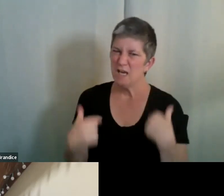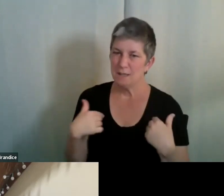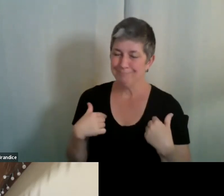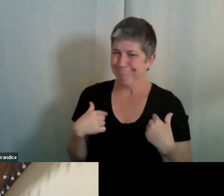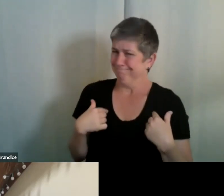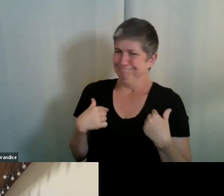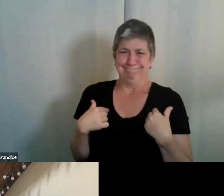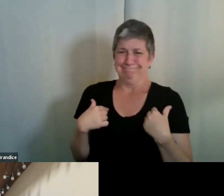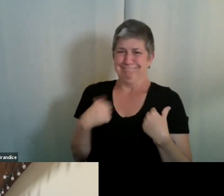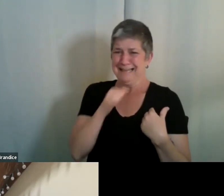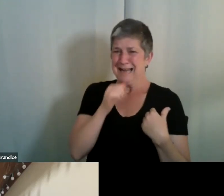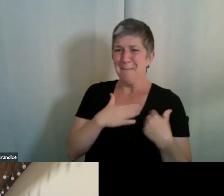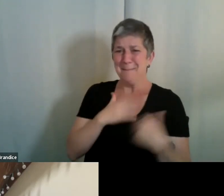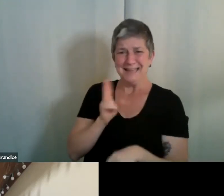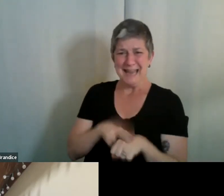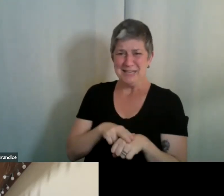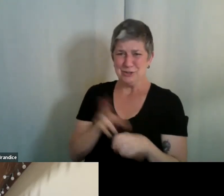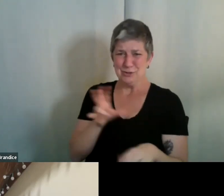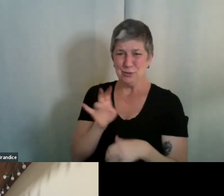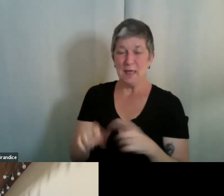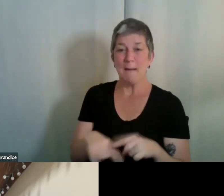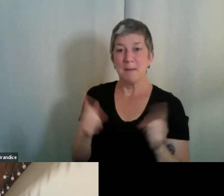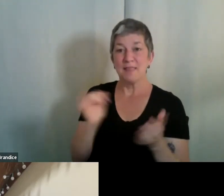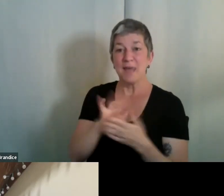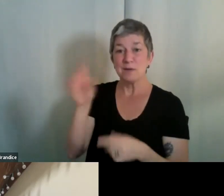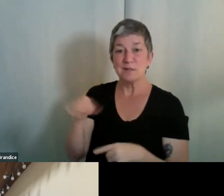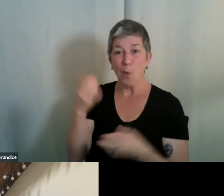nature to be like that. But that was the only way I could get